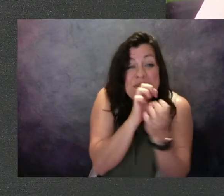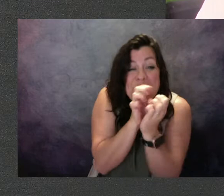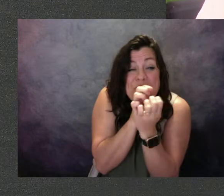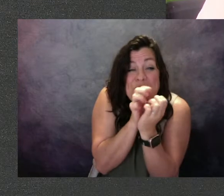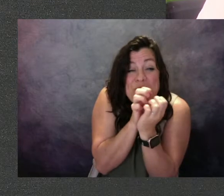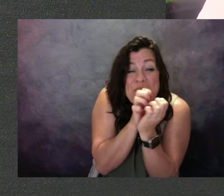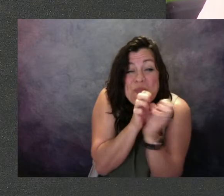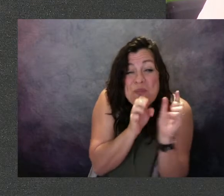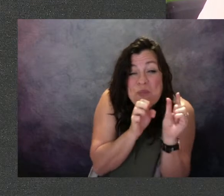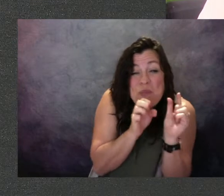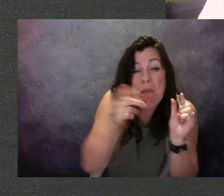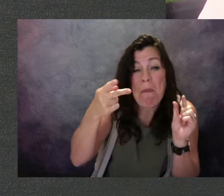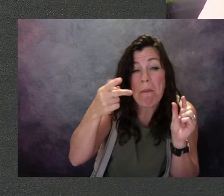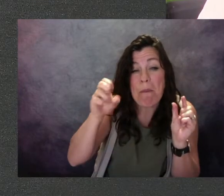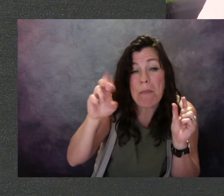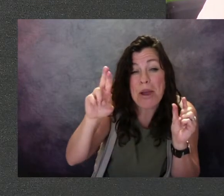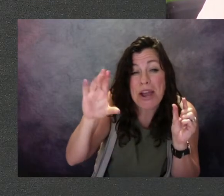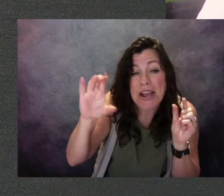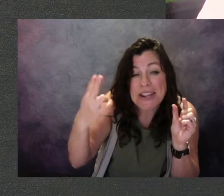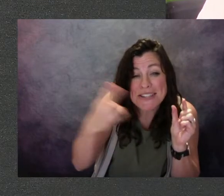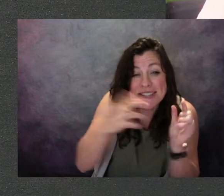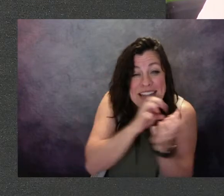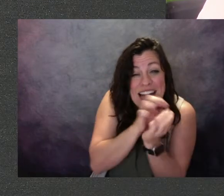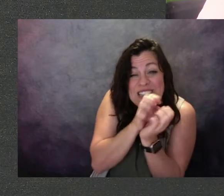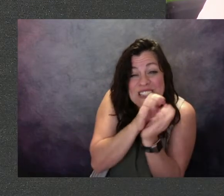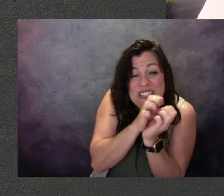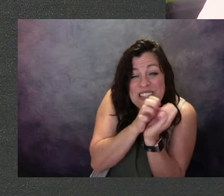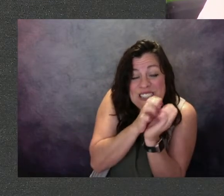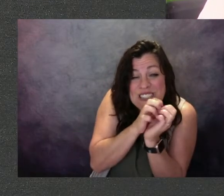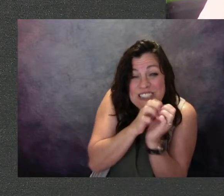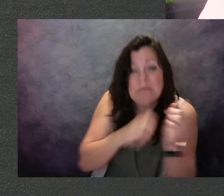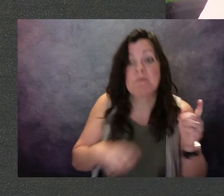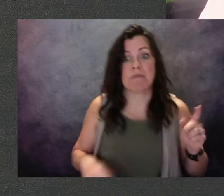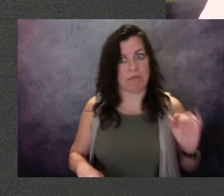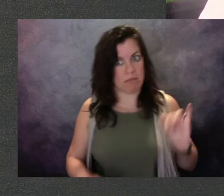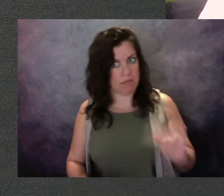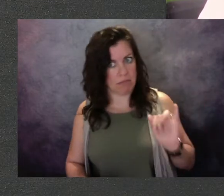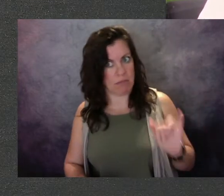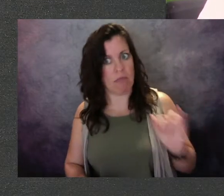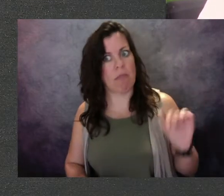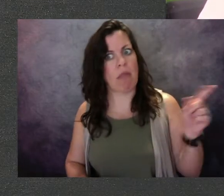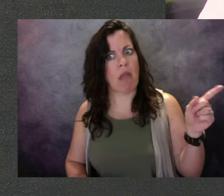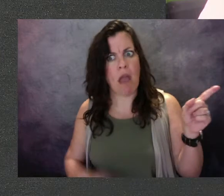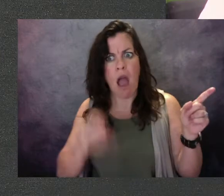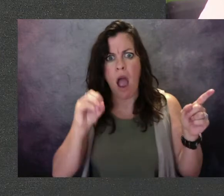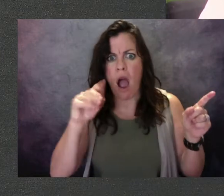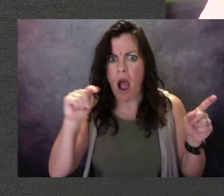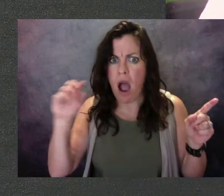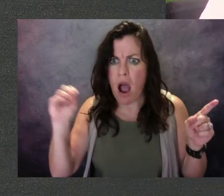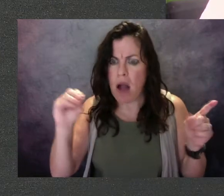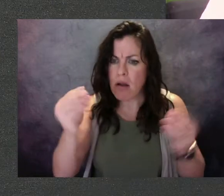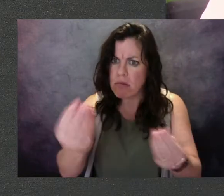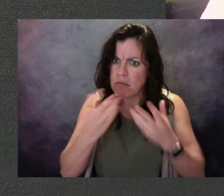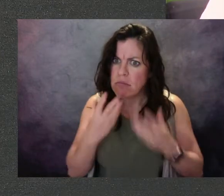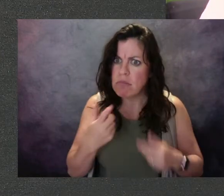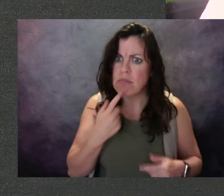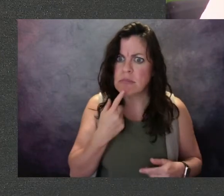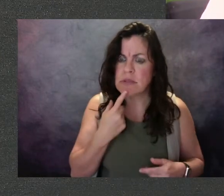The yellow perch very good. And then when Otto brought this up, he told me something that I never knew that I learned today.